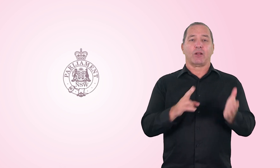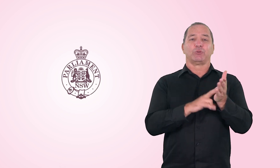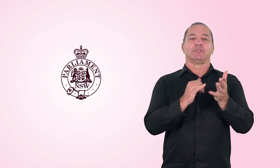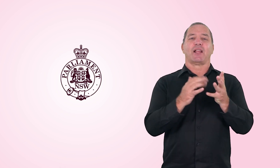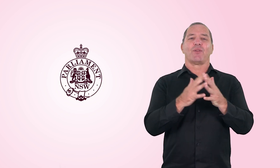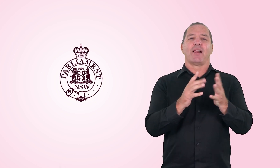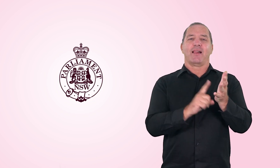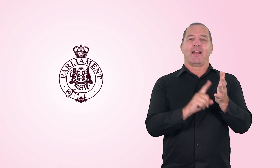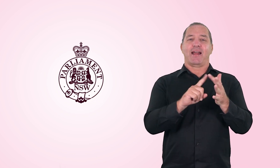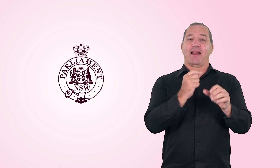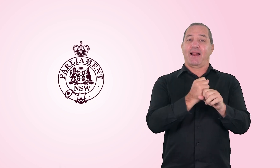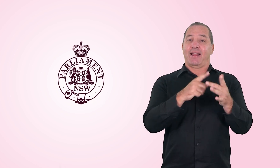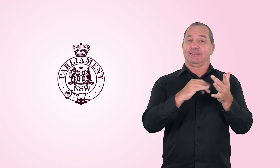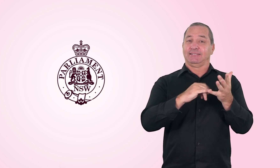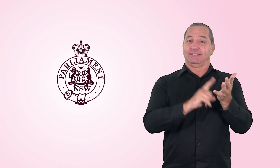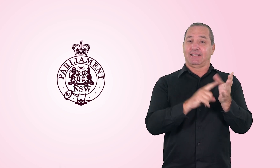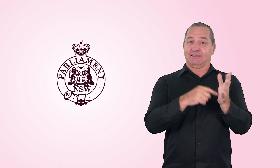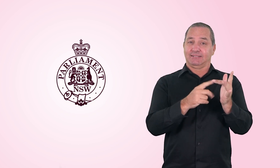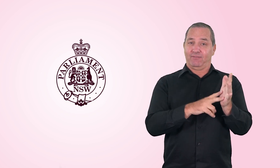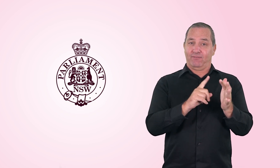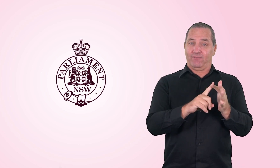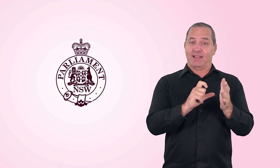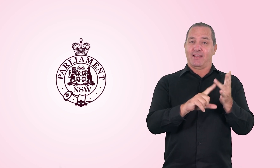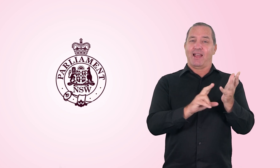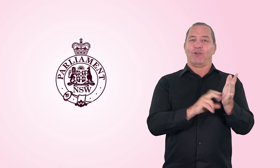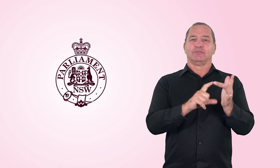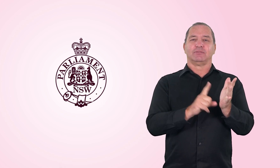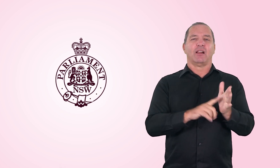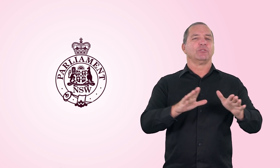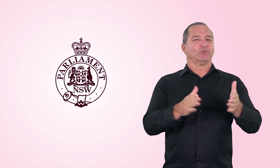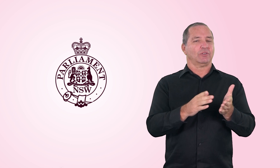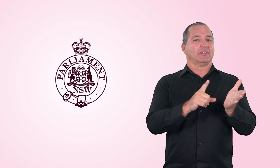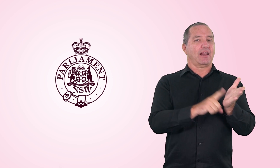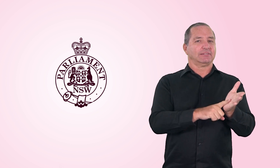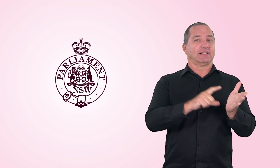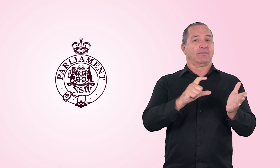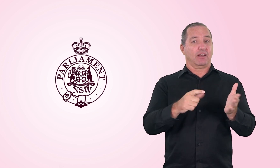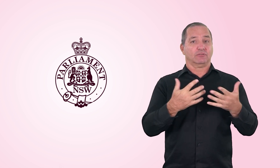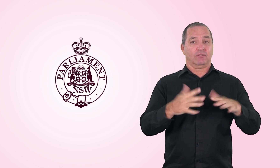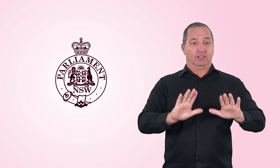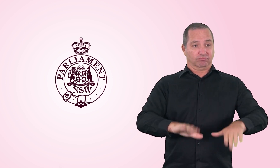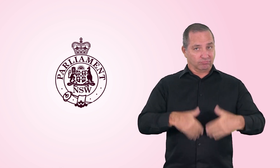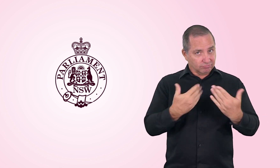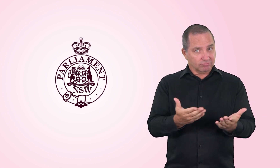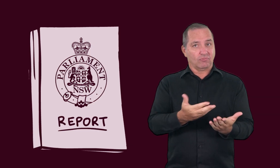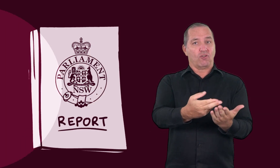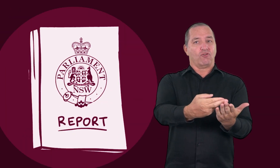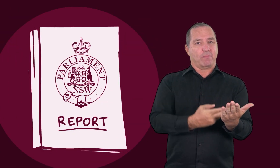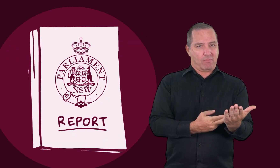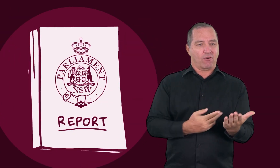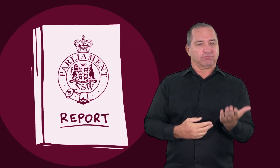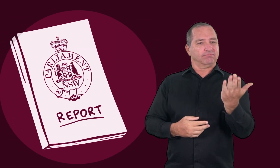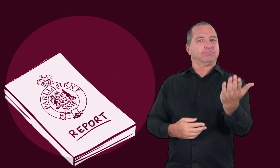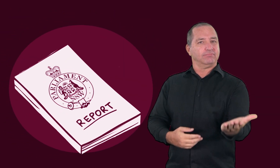The NSW Legislative Council has delivered its report